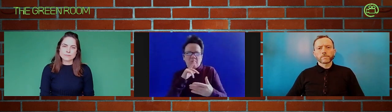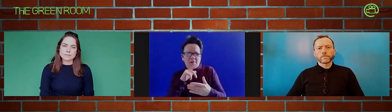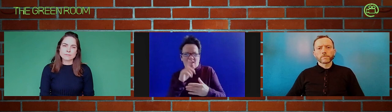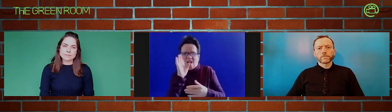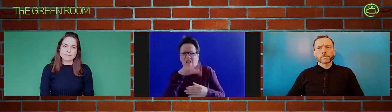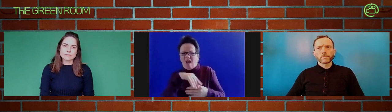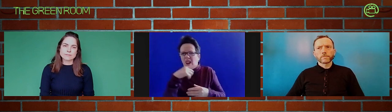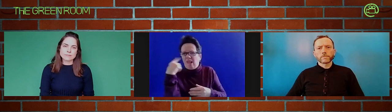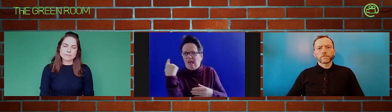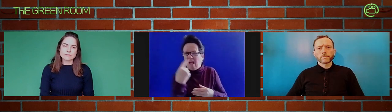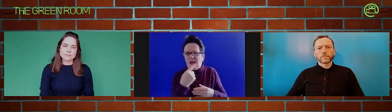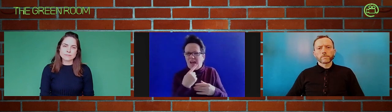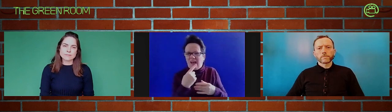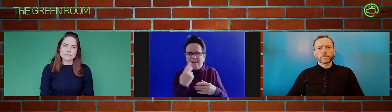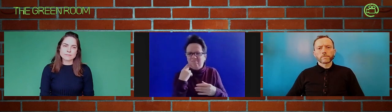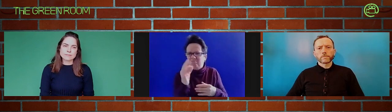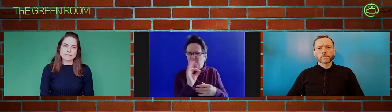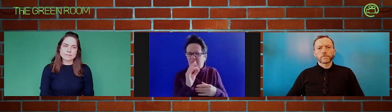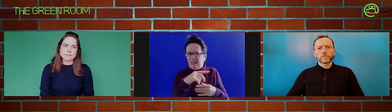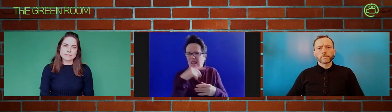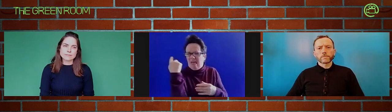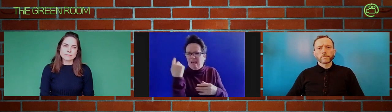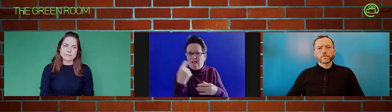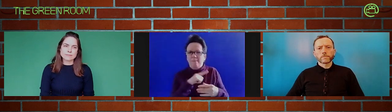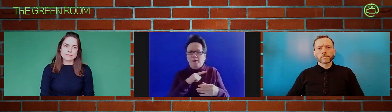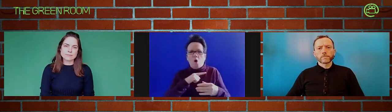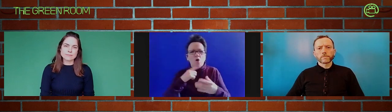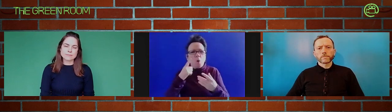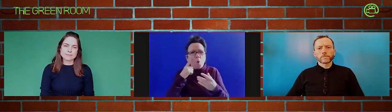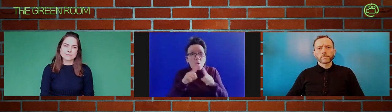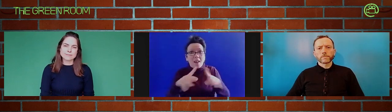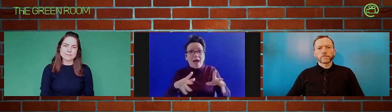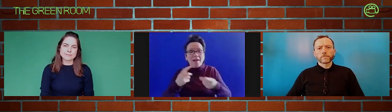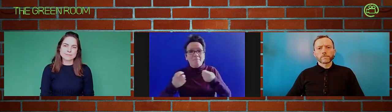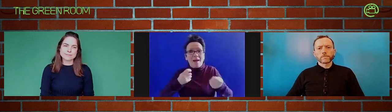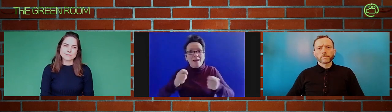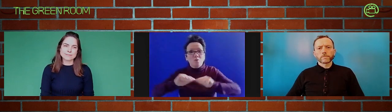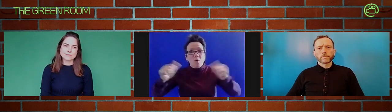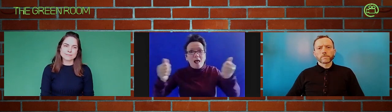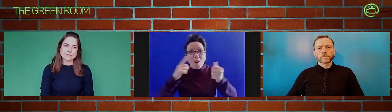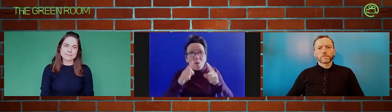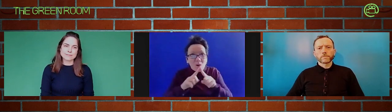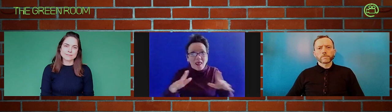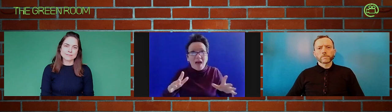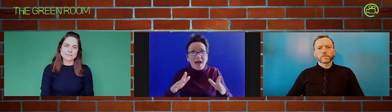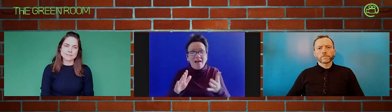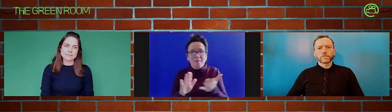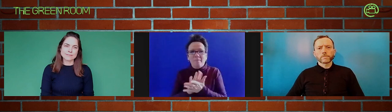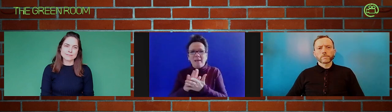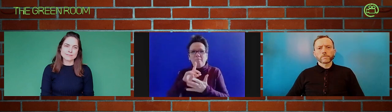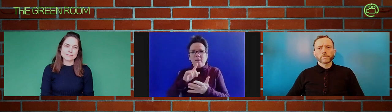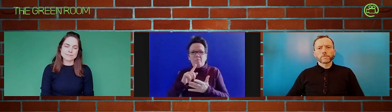because I could work so well in a classroom and they just kind of took for granted that the fact when I couldn't hear